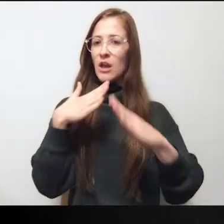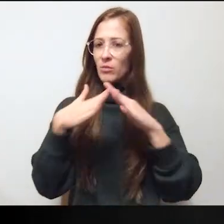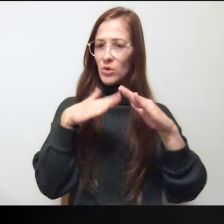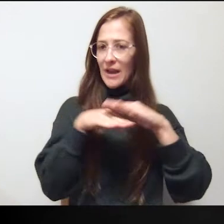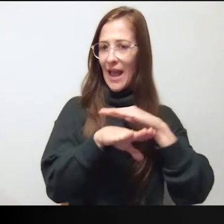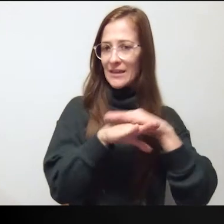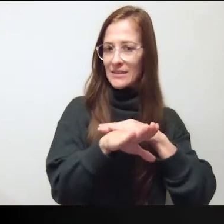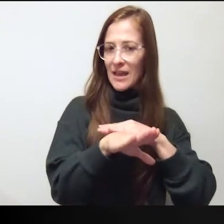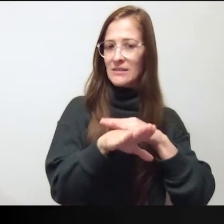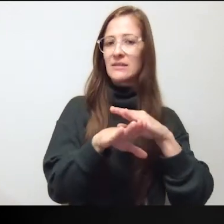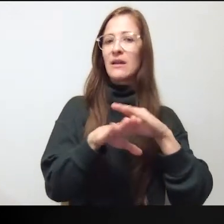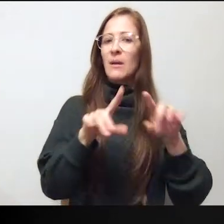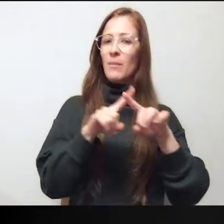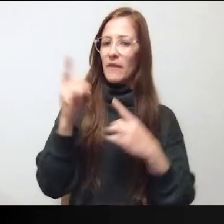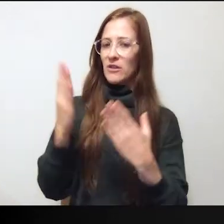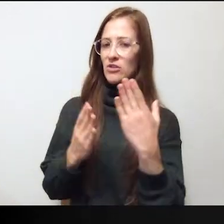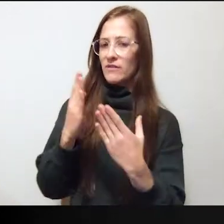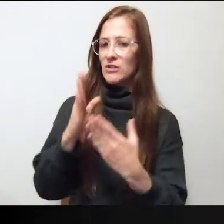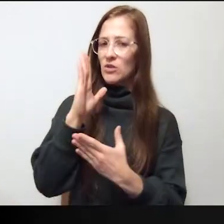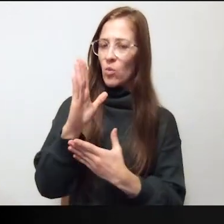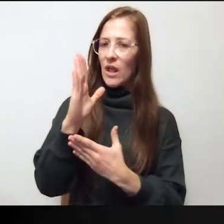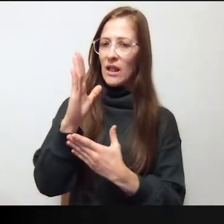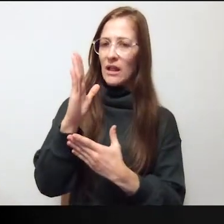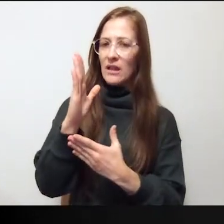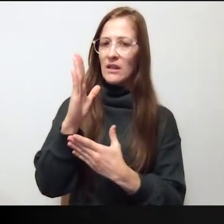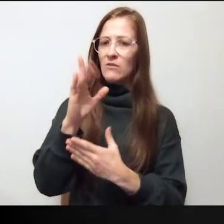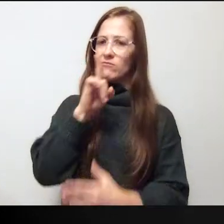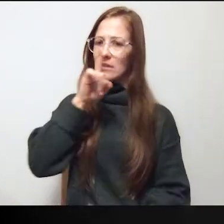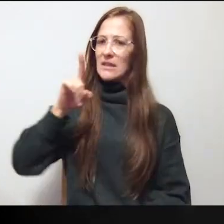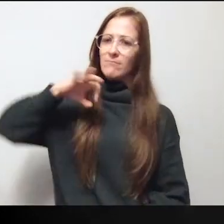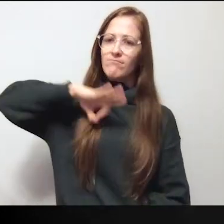but services are going to be helpful to everyone.